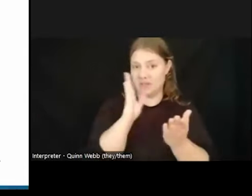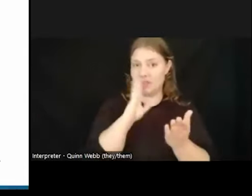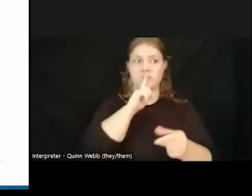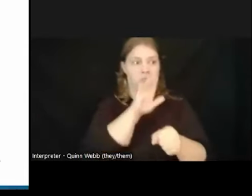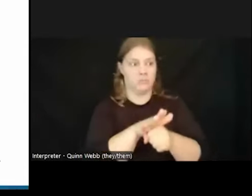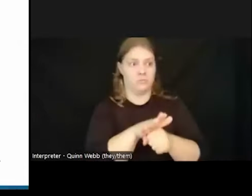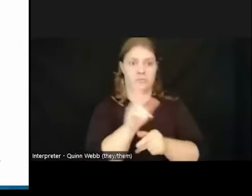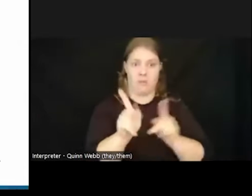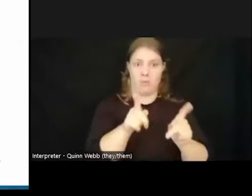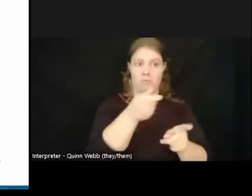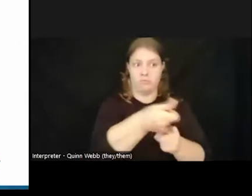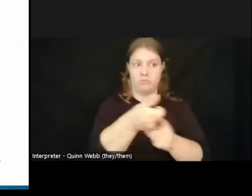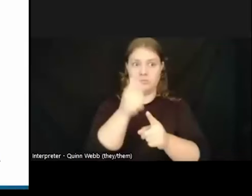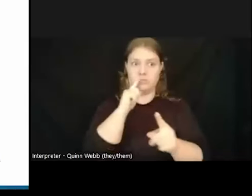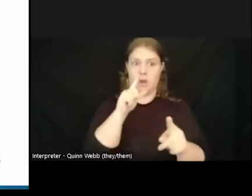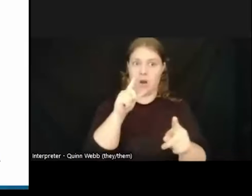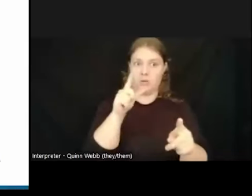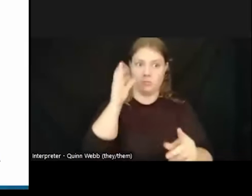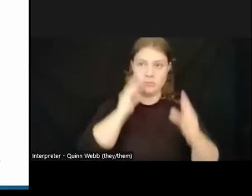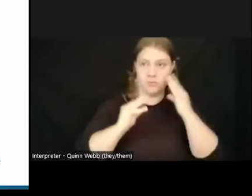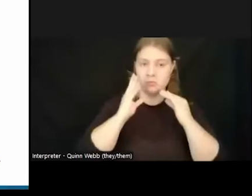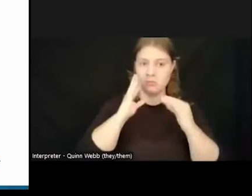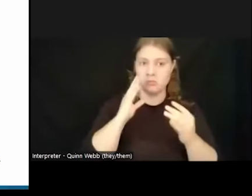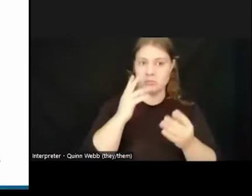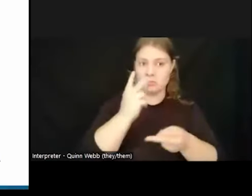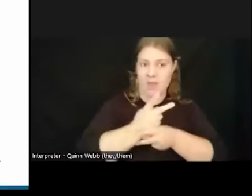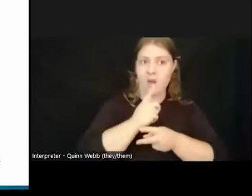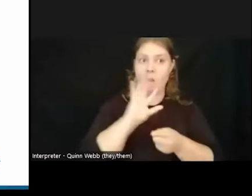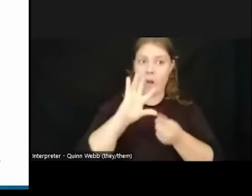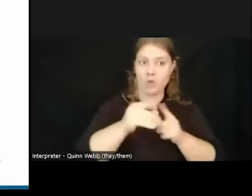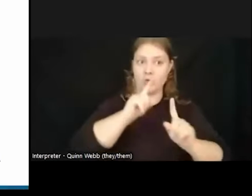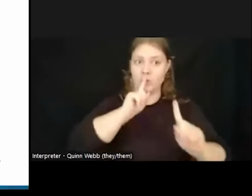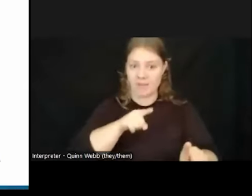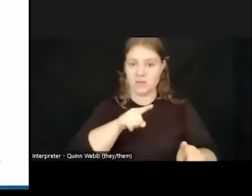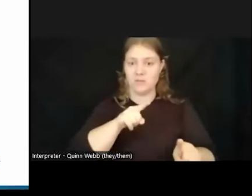care in a c culturally responsive manner that we are meeting people where they are not where we